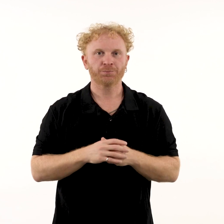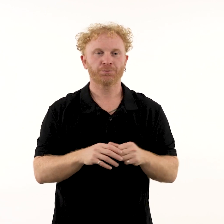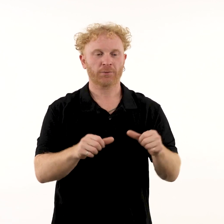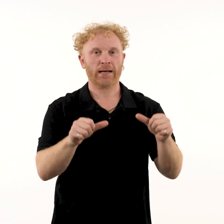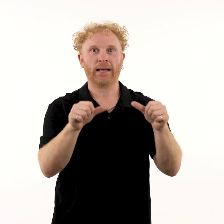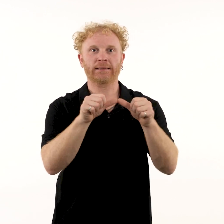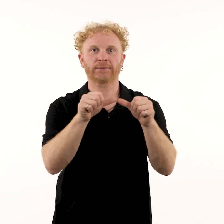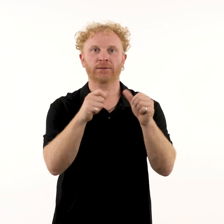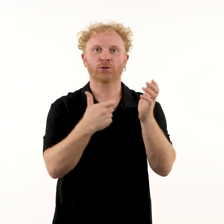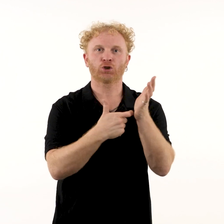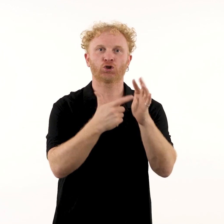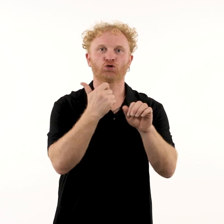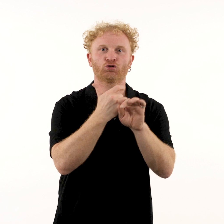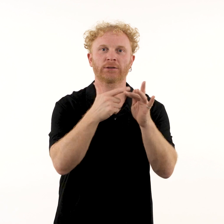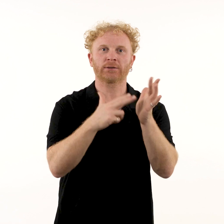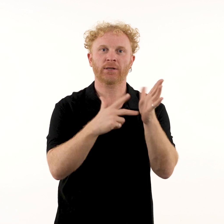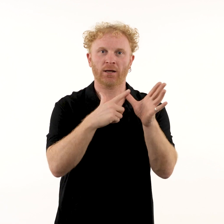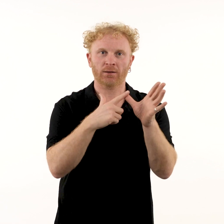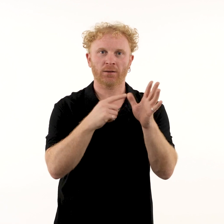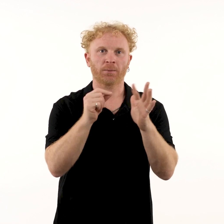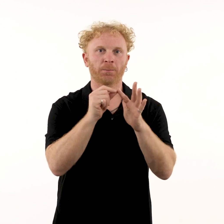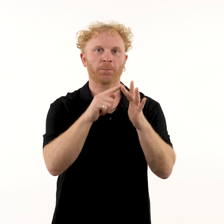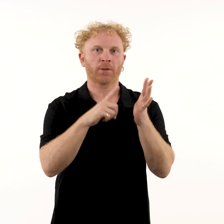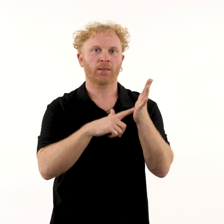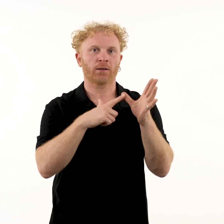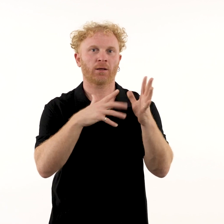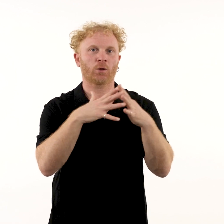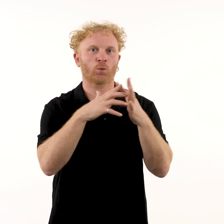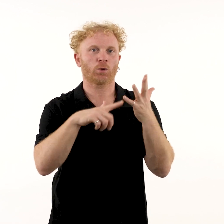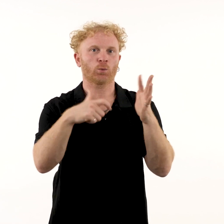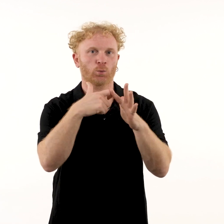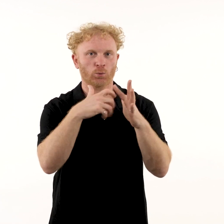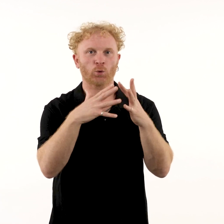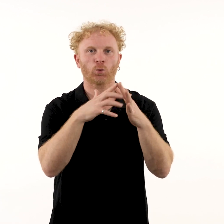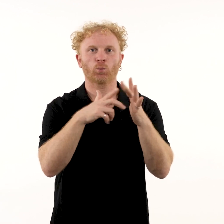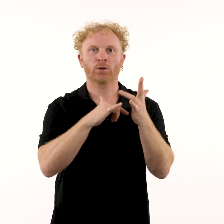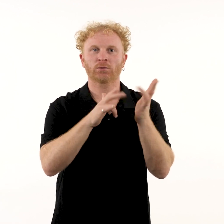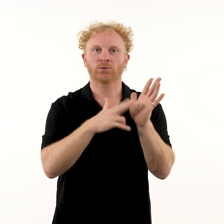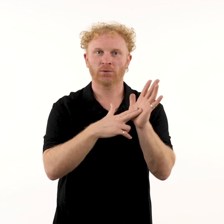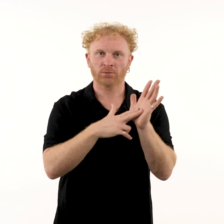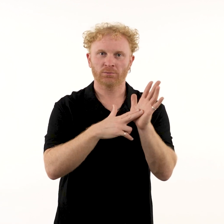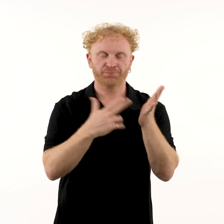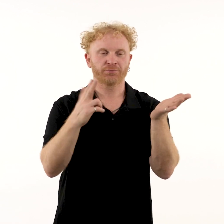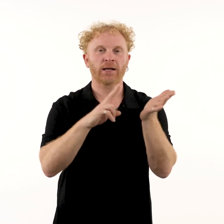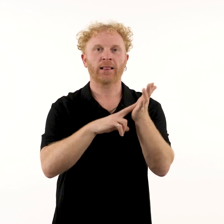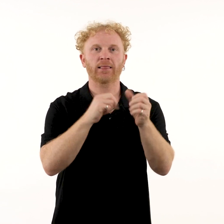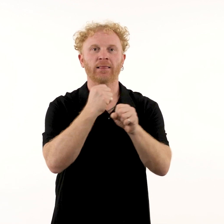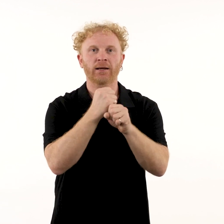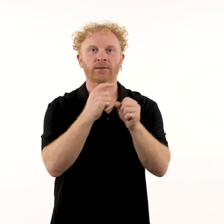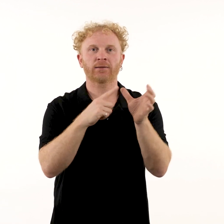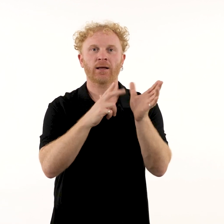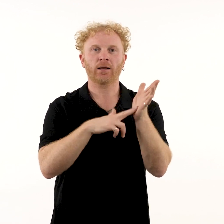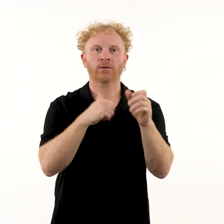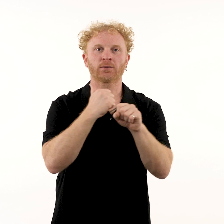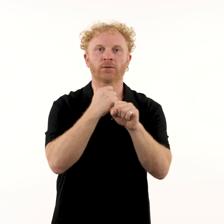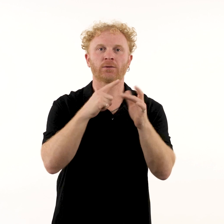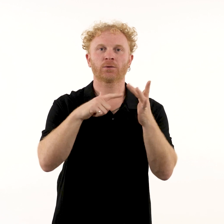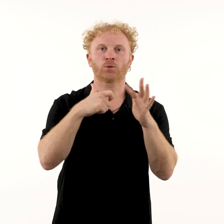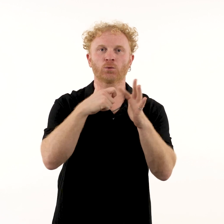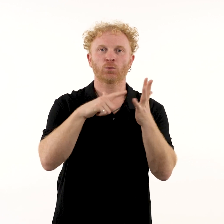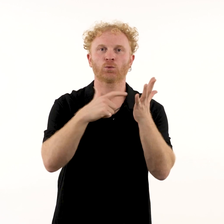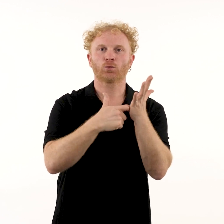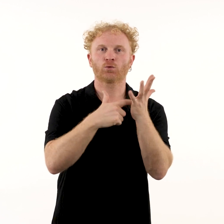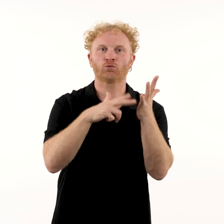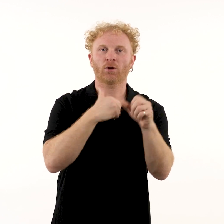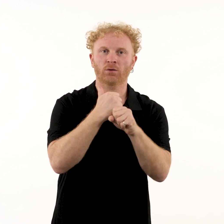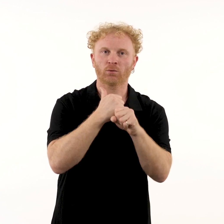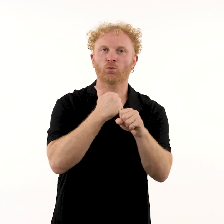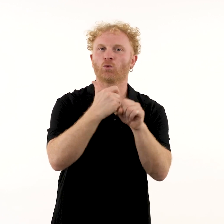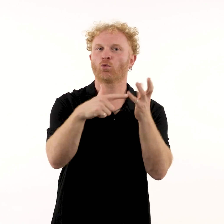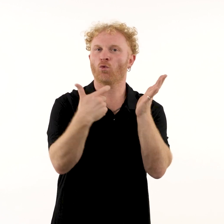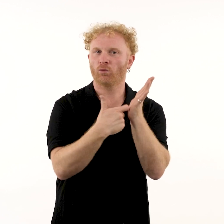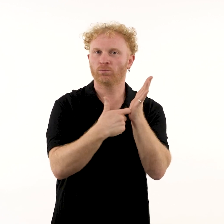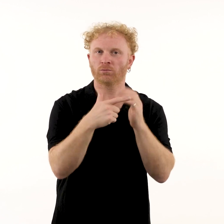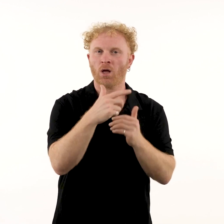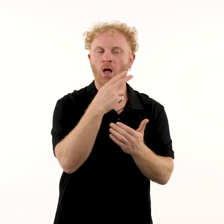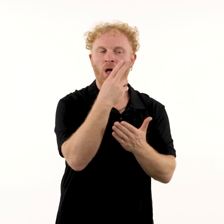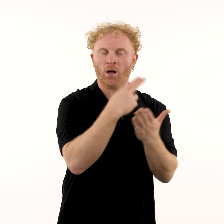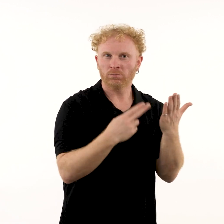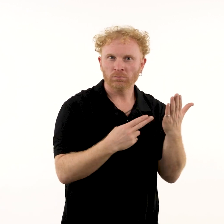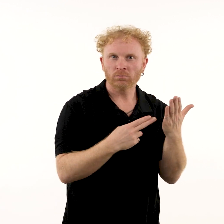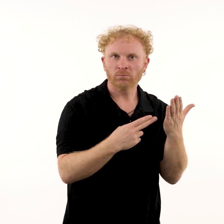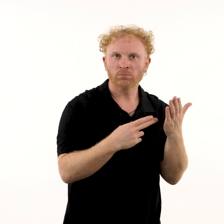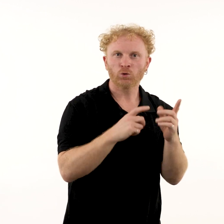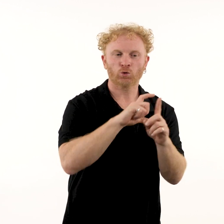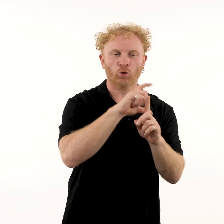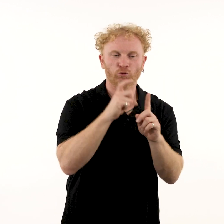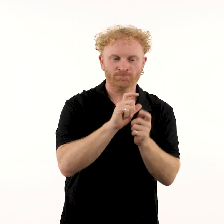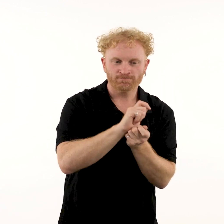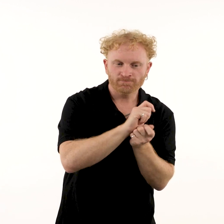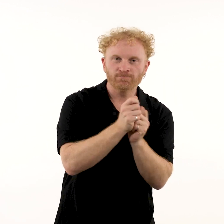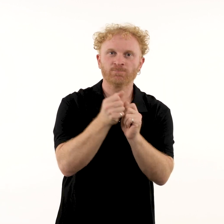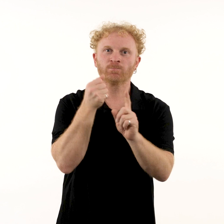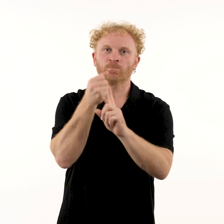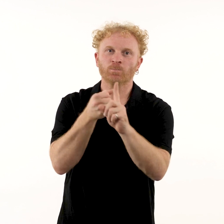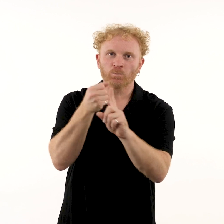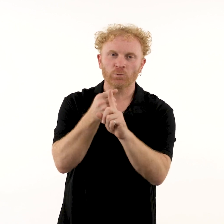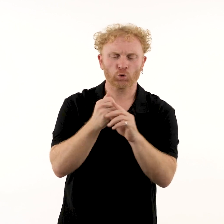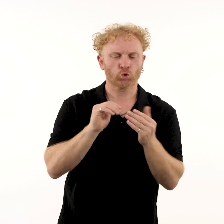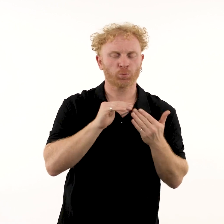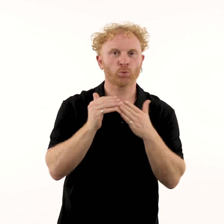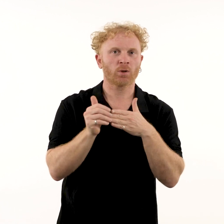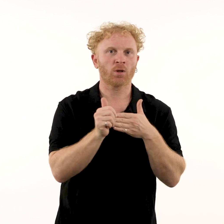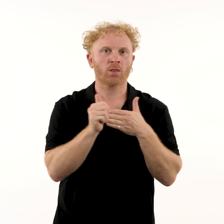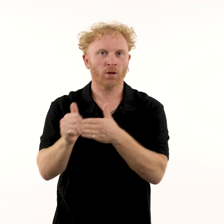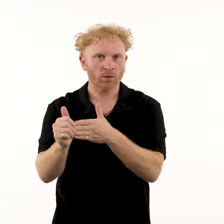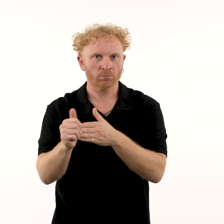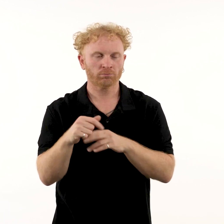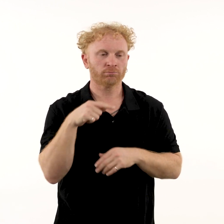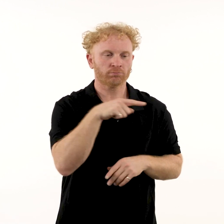Aunty Regina Pilawuk Wilson (Ngangikurrunggurr) is an artist, cultural revivalist and community leader.